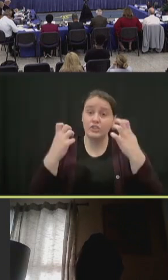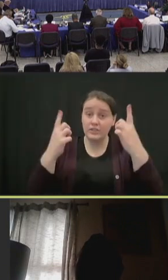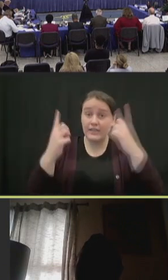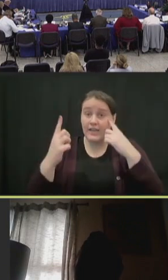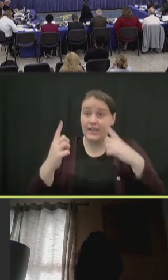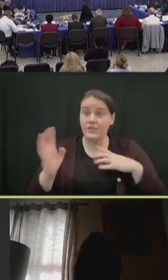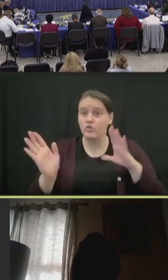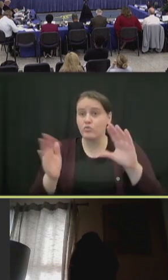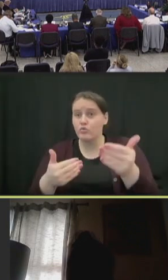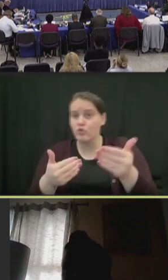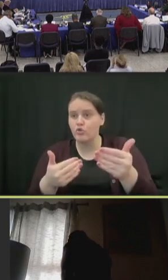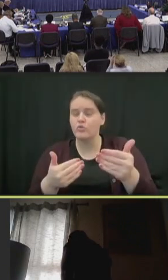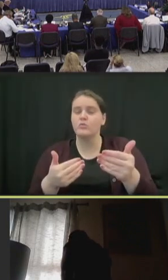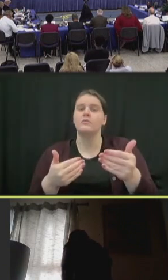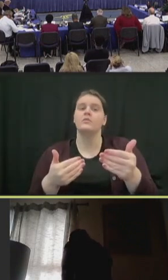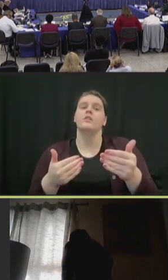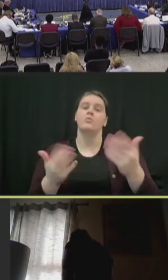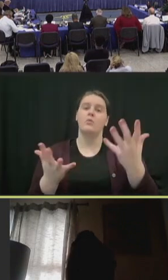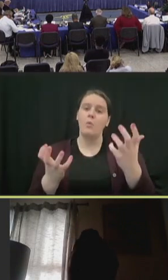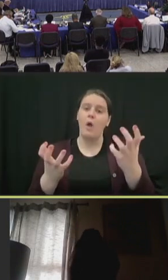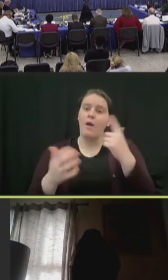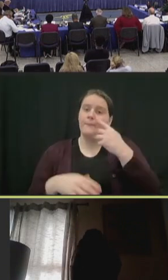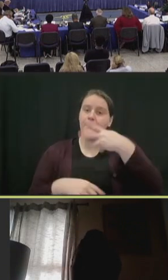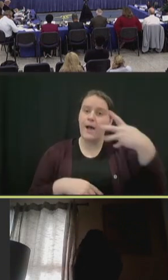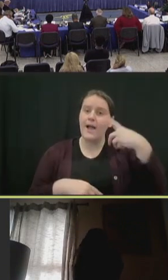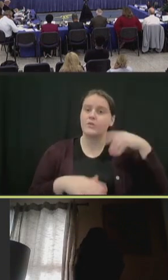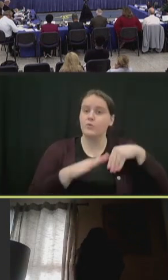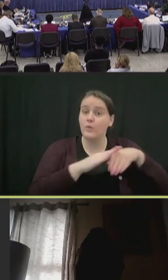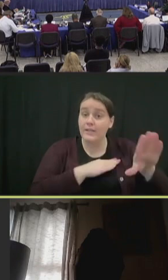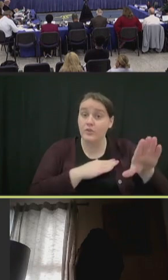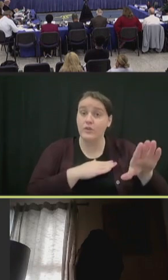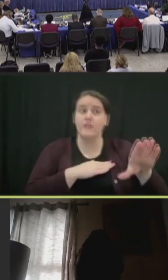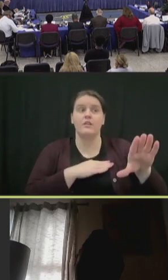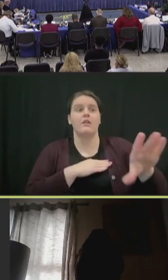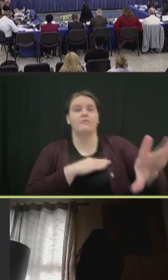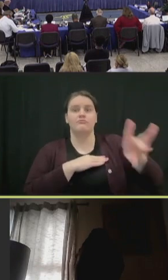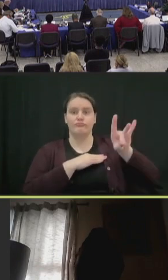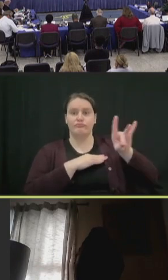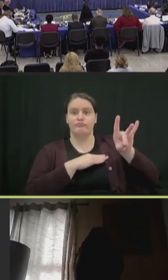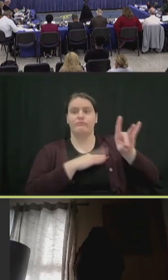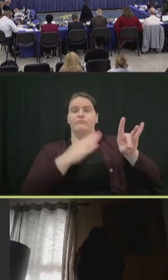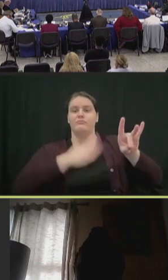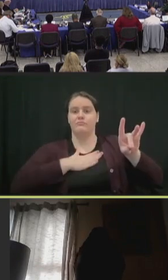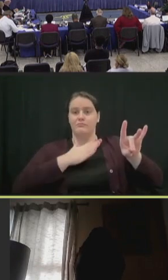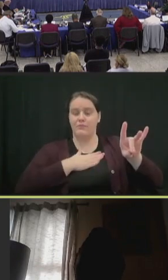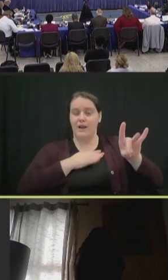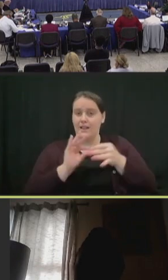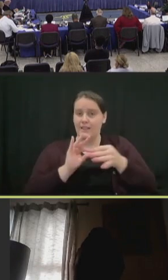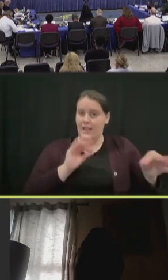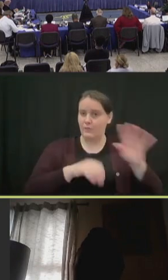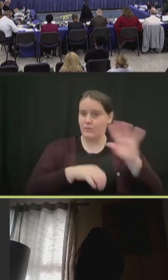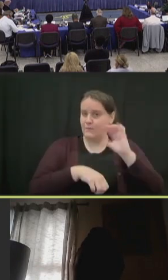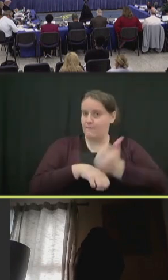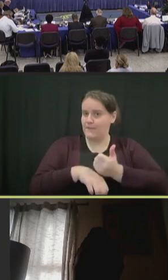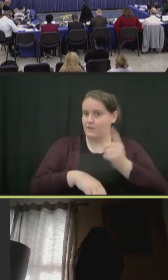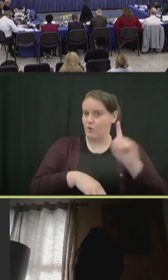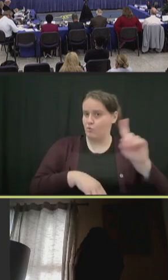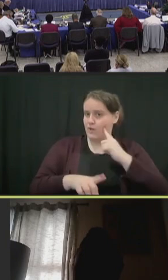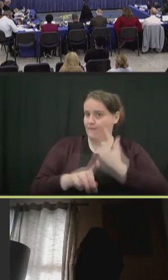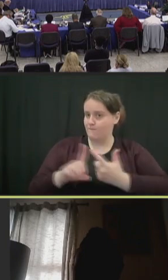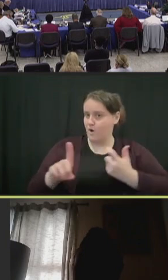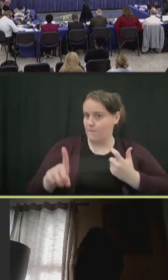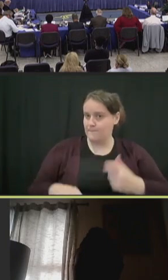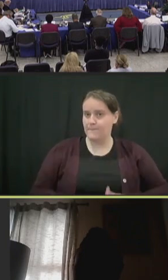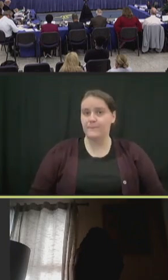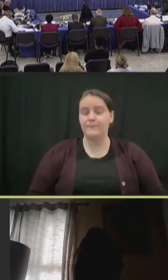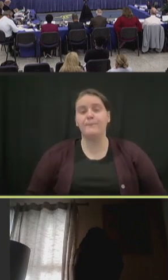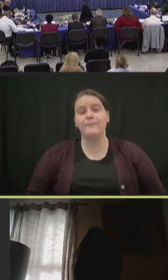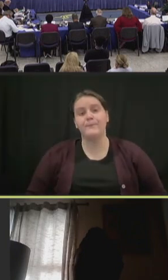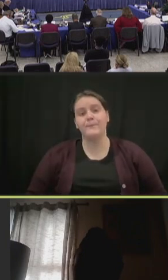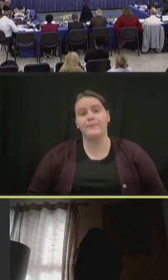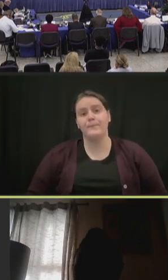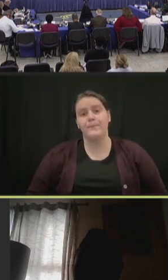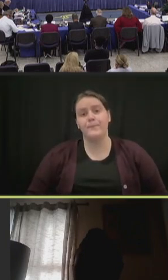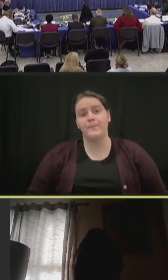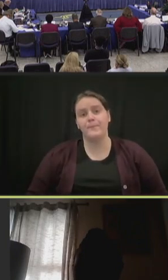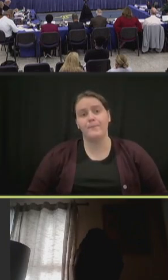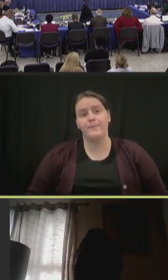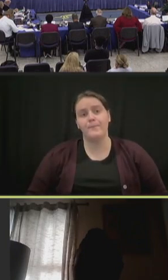to enter in and find their materials based on the country they are from. Next slide, please.